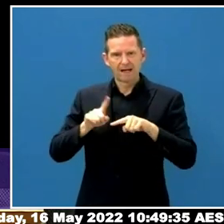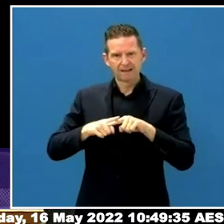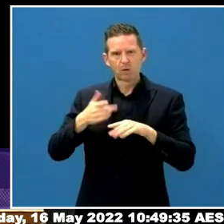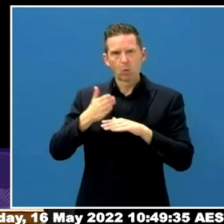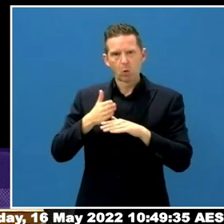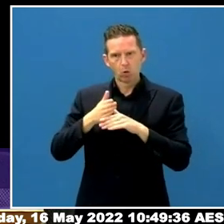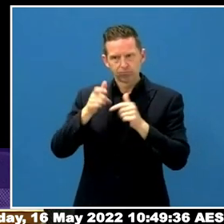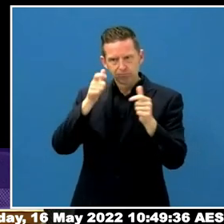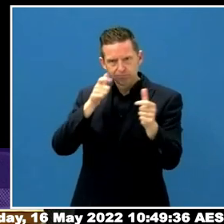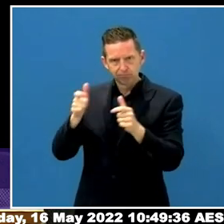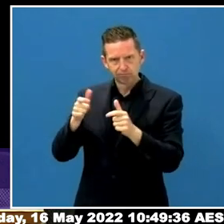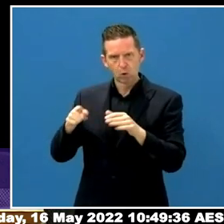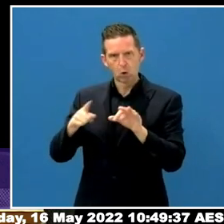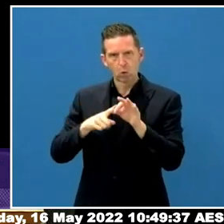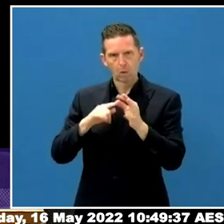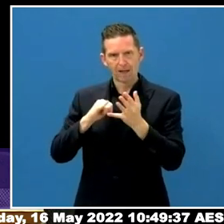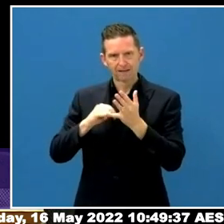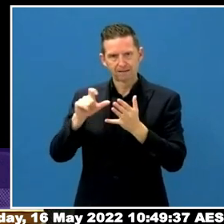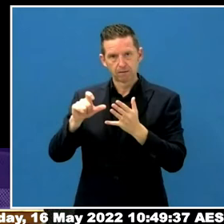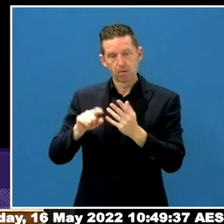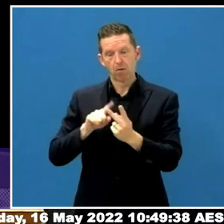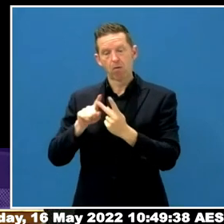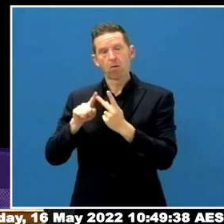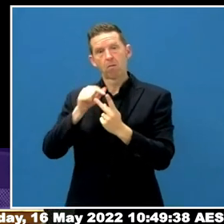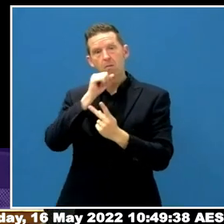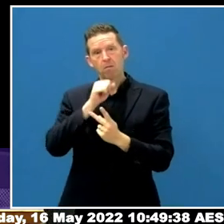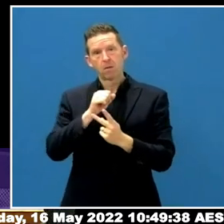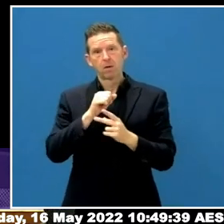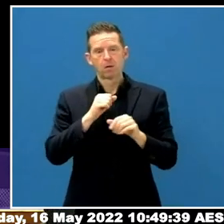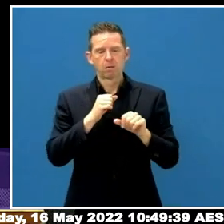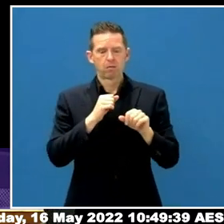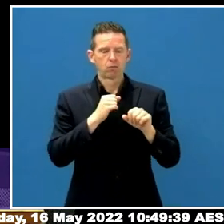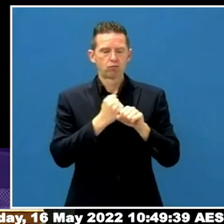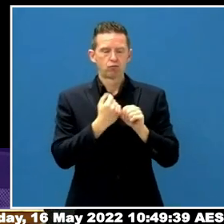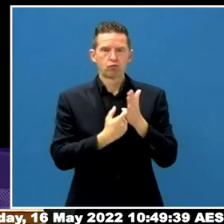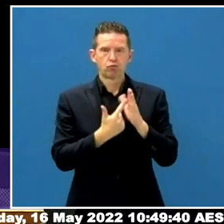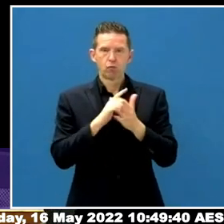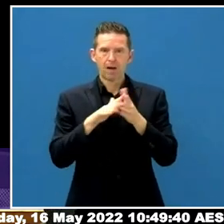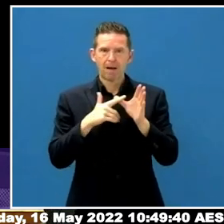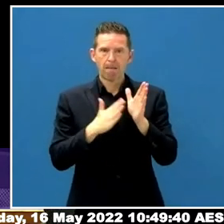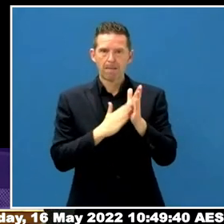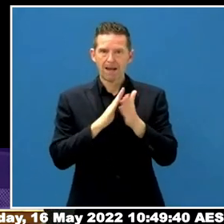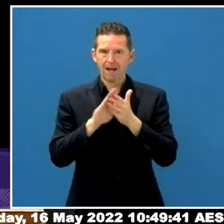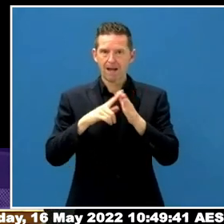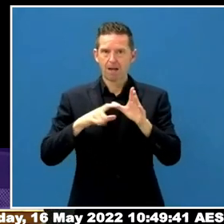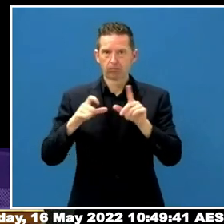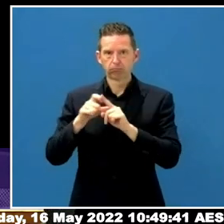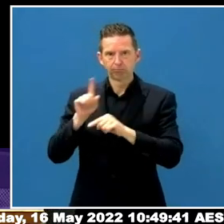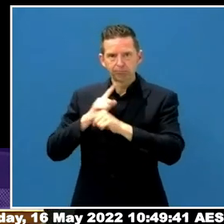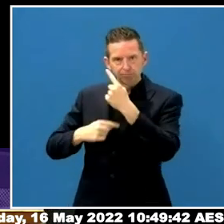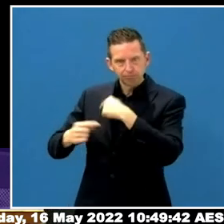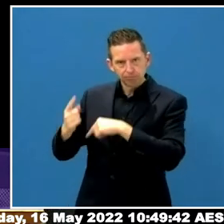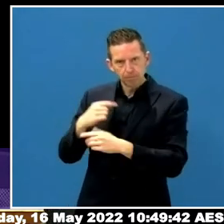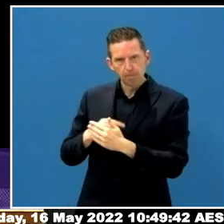Graham Head has also provided evidence. That evidence, both written and oral, has extensively covered the role and function of